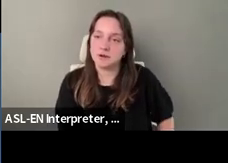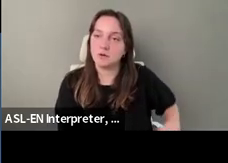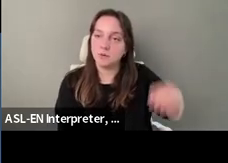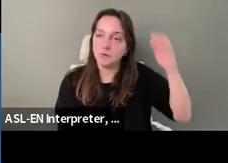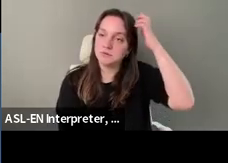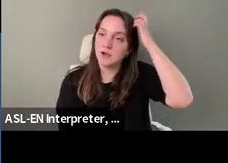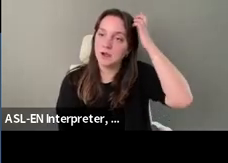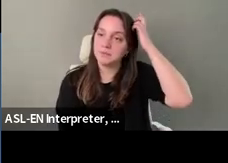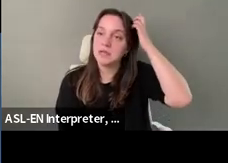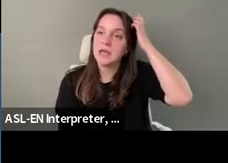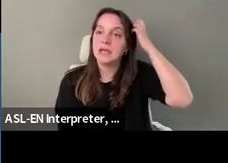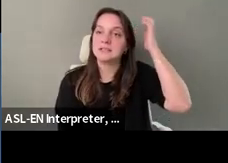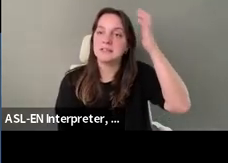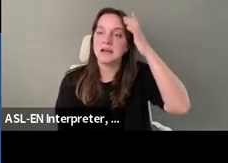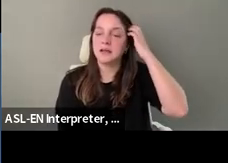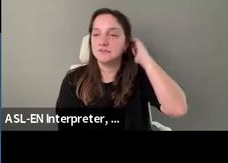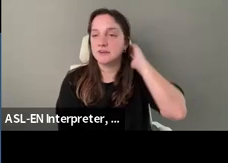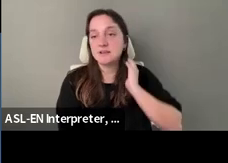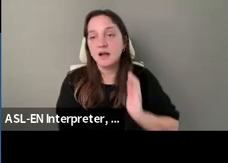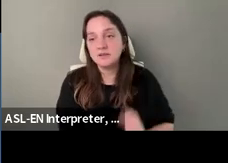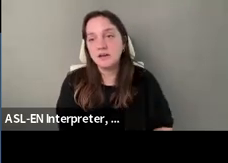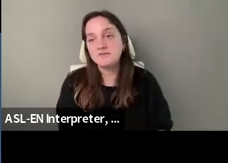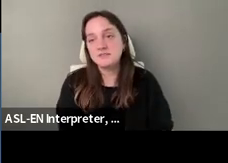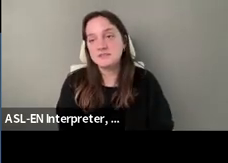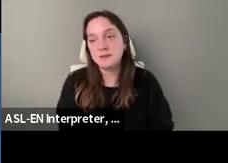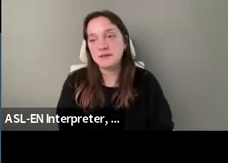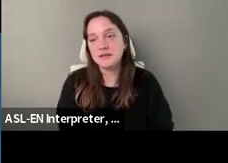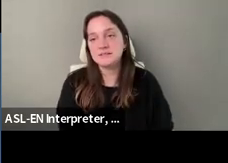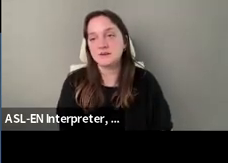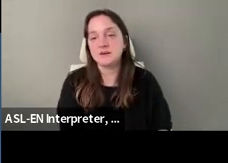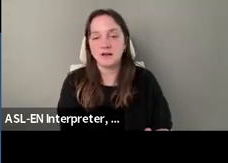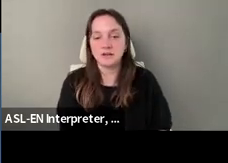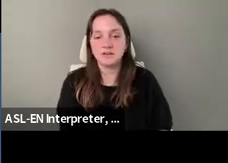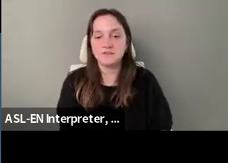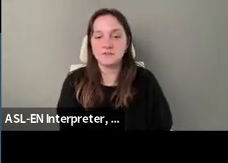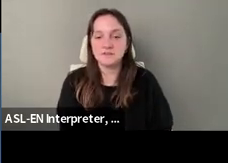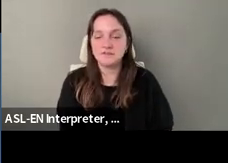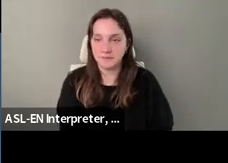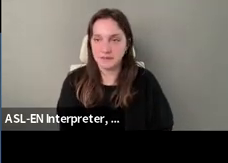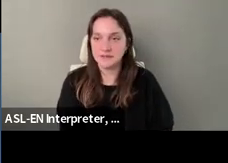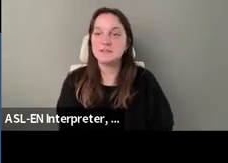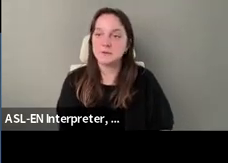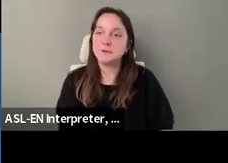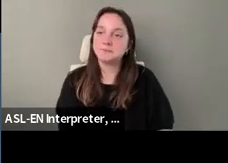it affects cognitive disabilities or cognitive development, in addition to language acquisition.